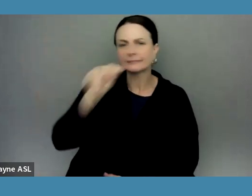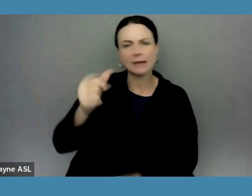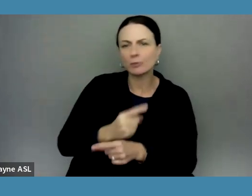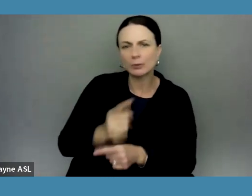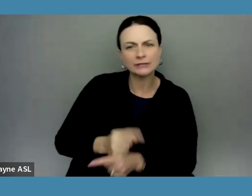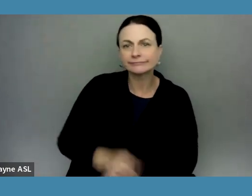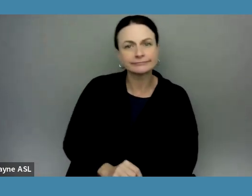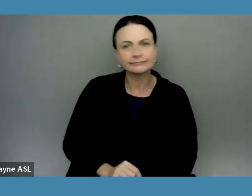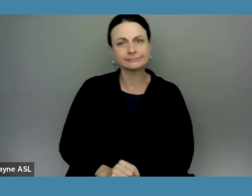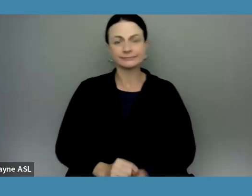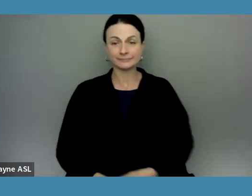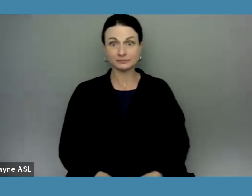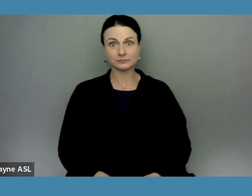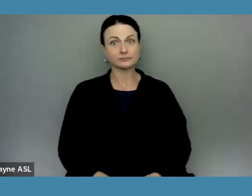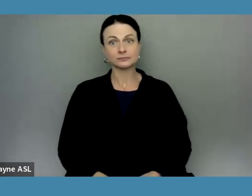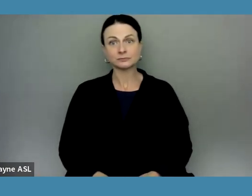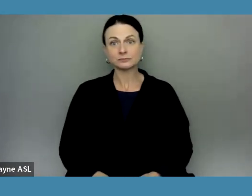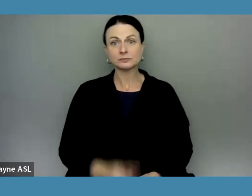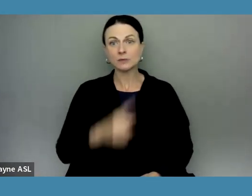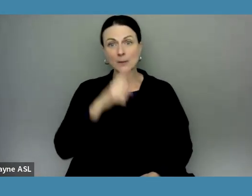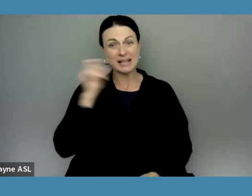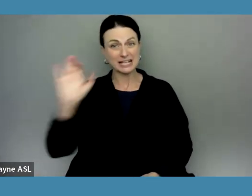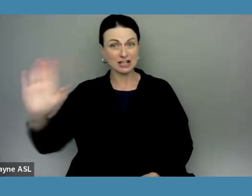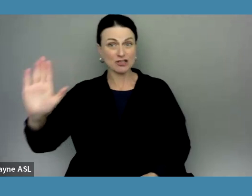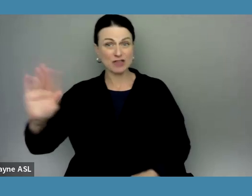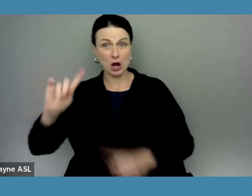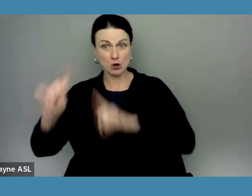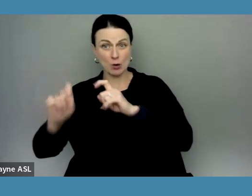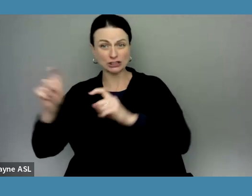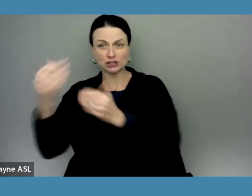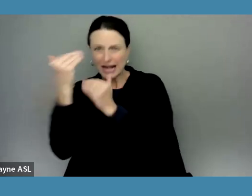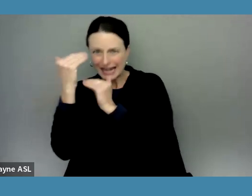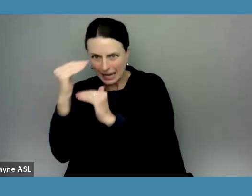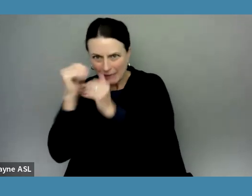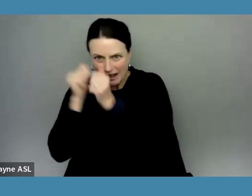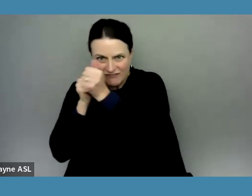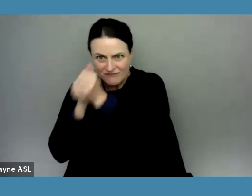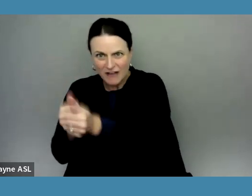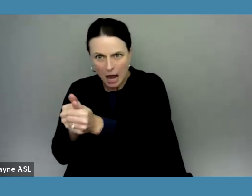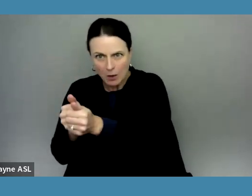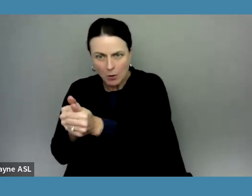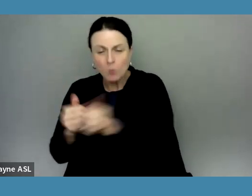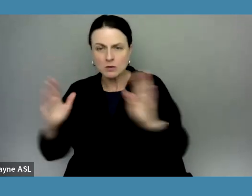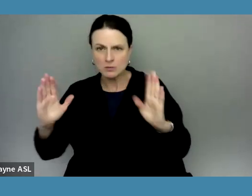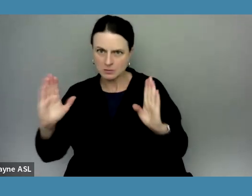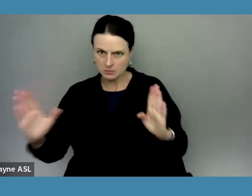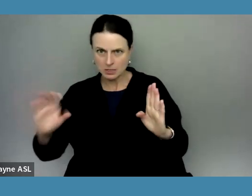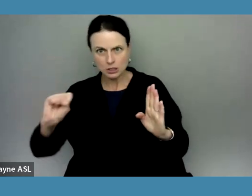because the respondent's question should be limited to, the scope should be limited to what you asked